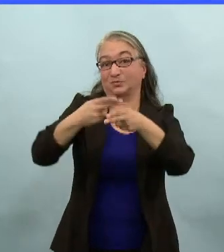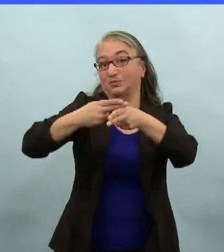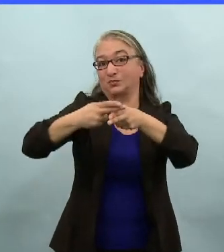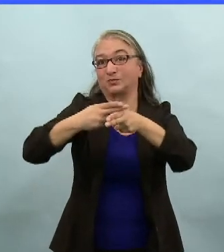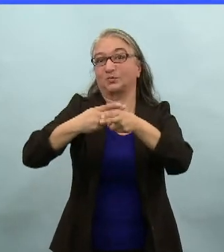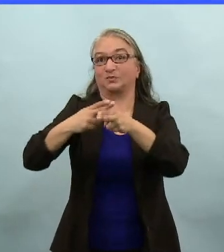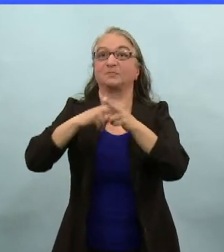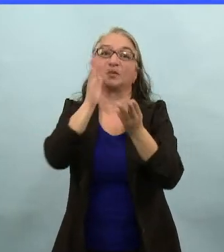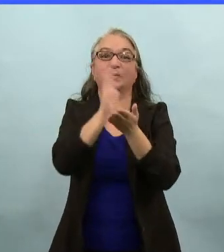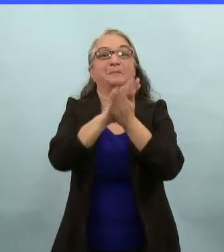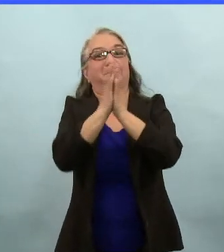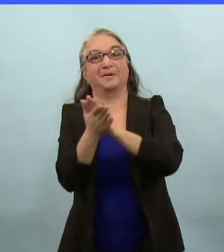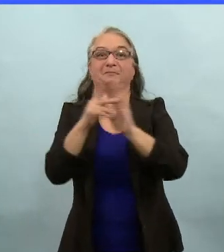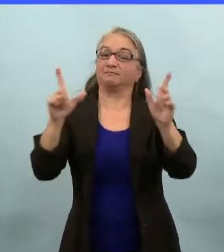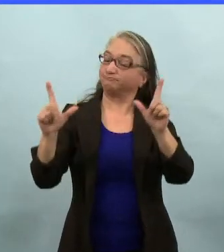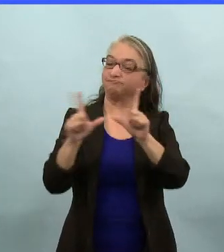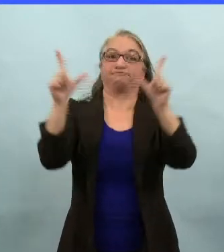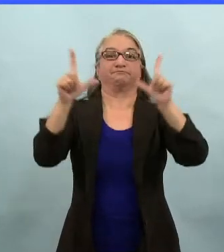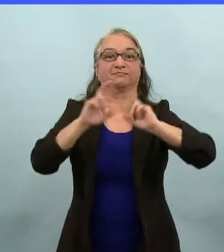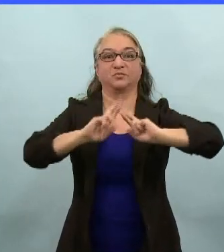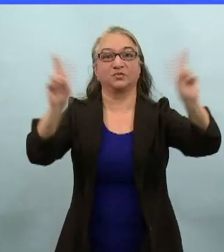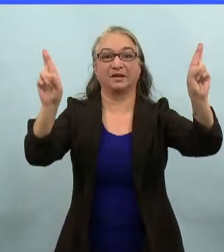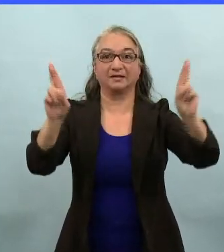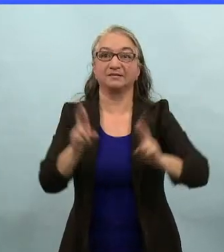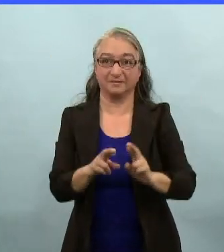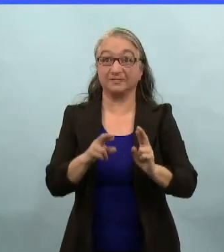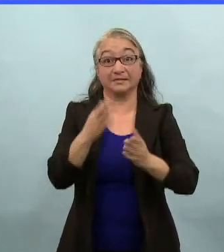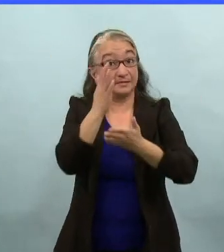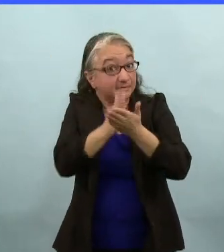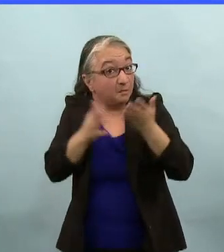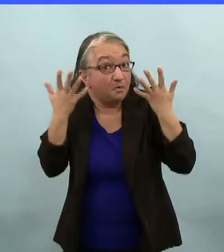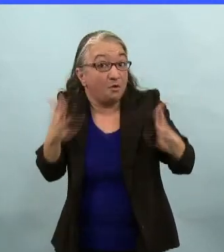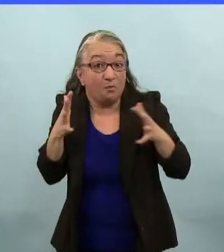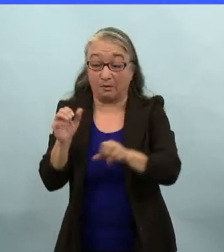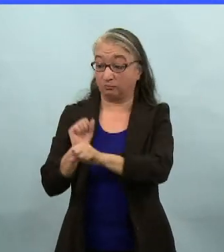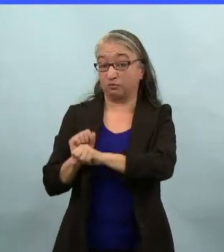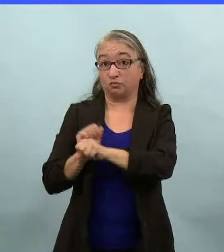some are already working within the health system in manitoba at other jobs and are ready